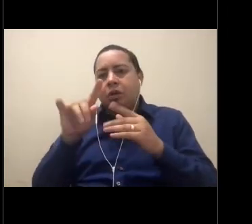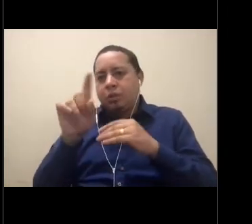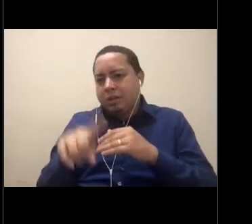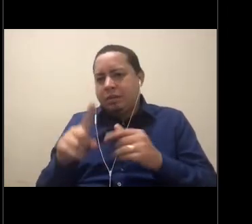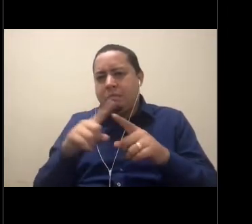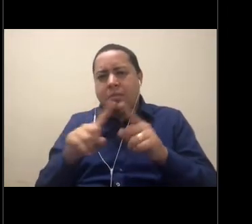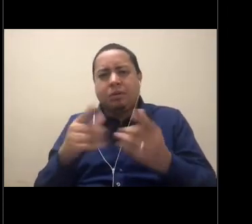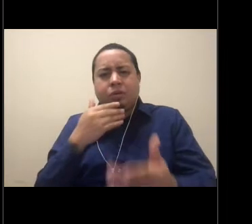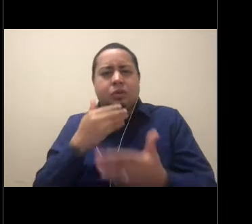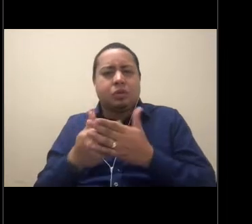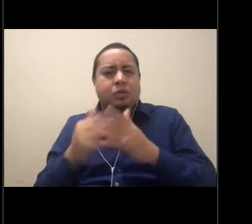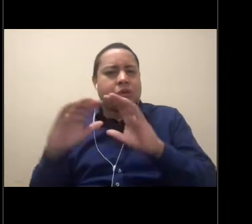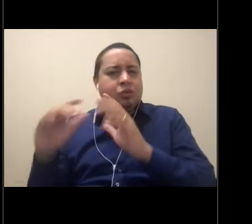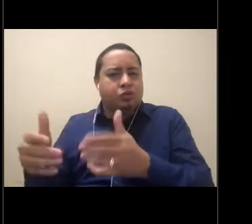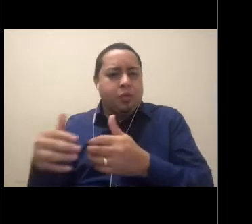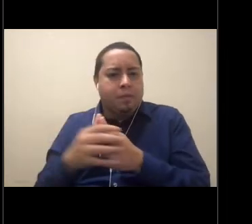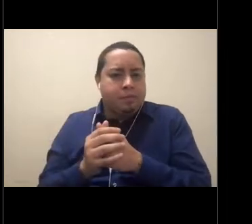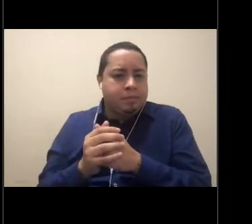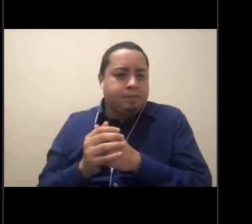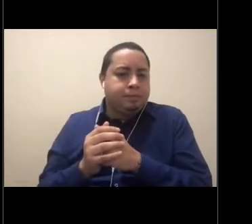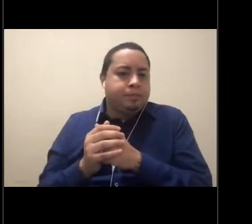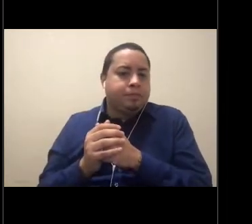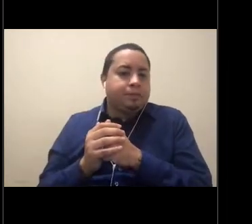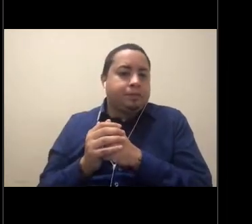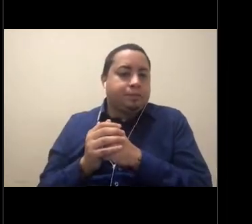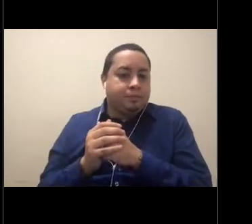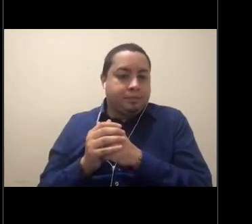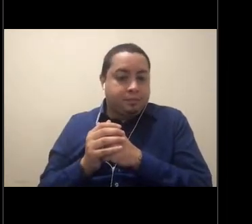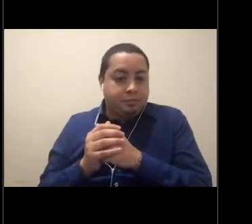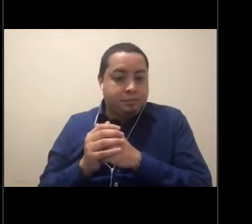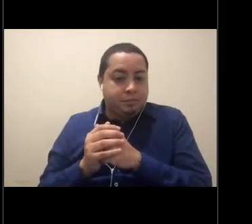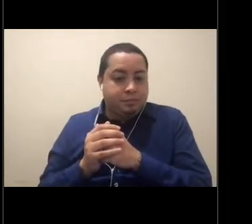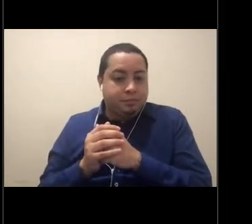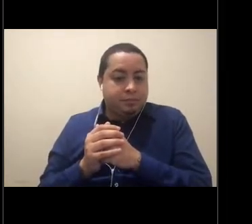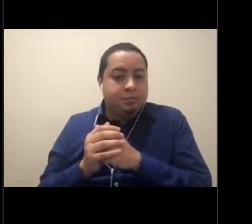So, all right, so we'll move on to just one trivia question